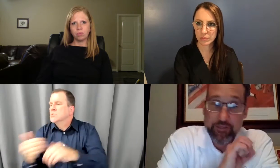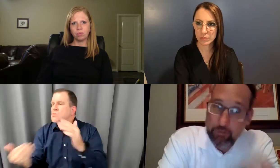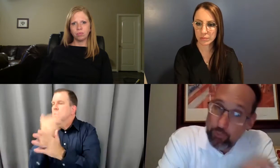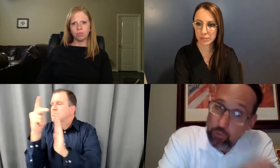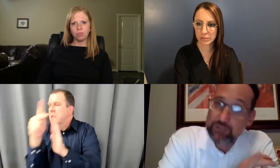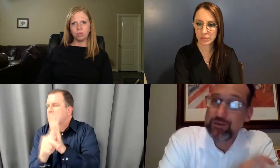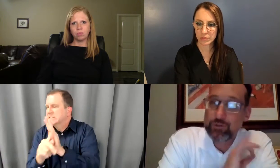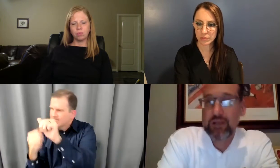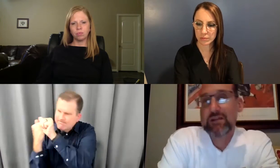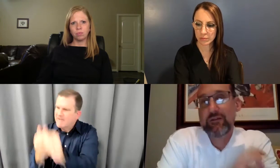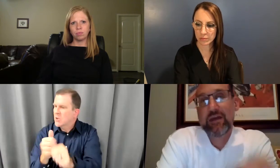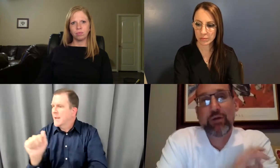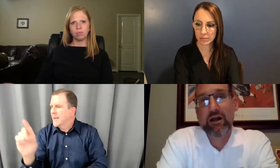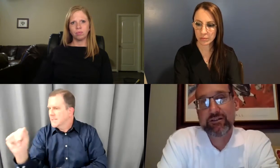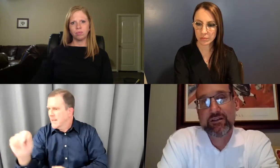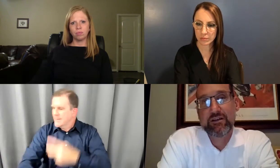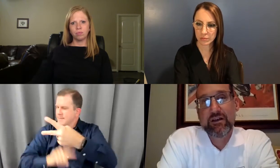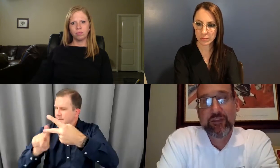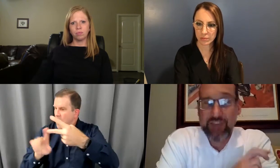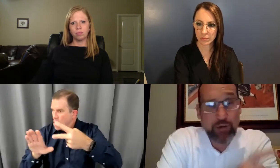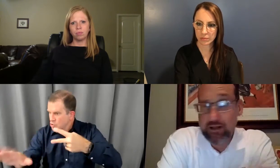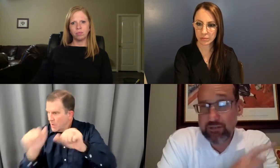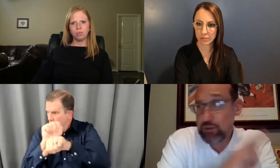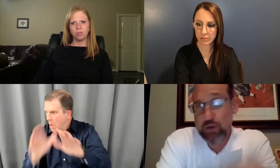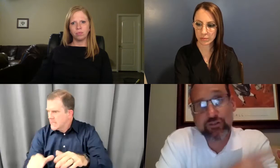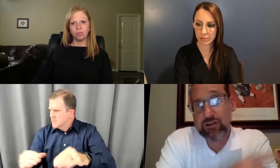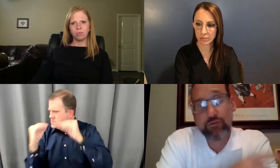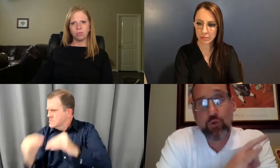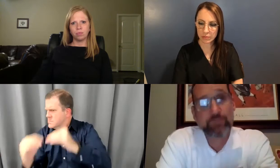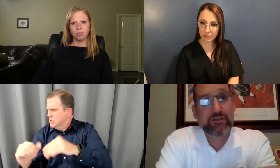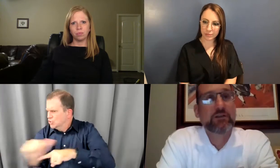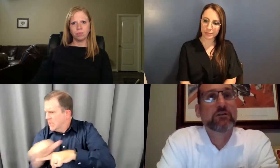that their employees be trained in that policy, that, that policy be posted on their website,